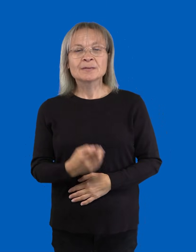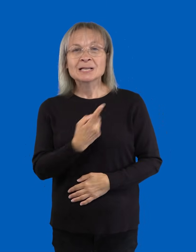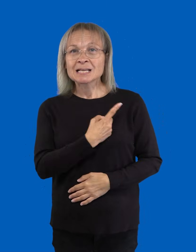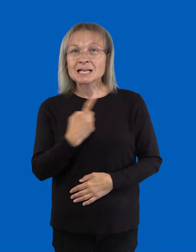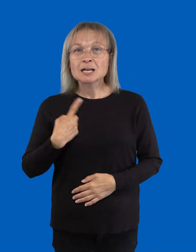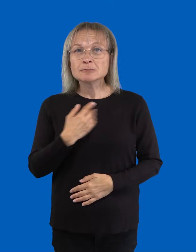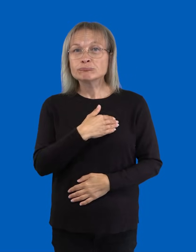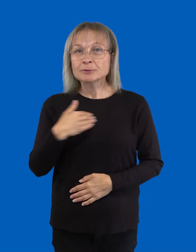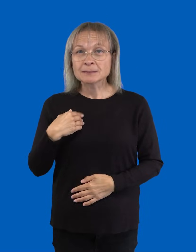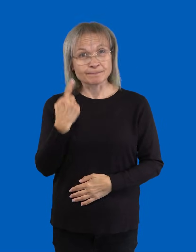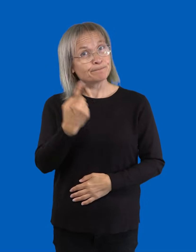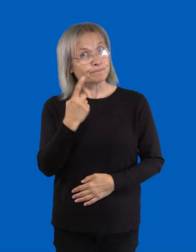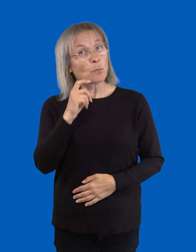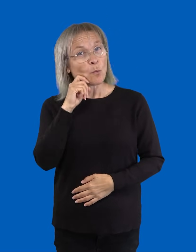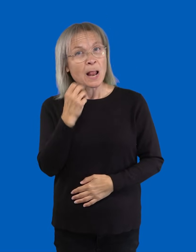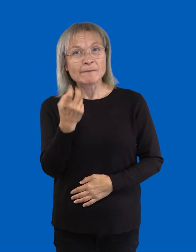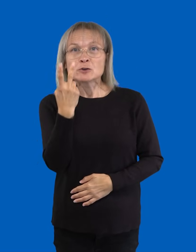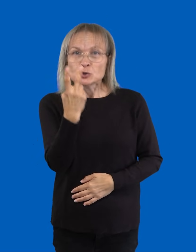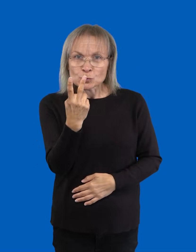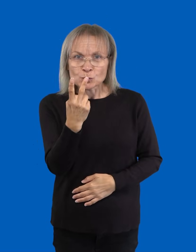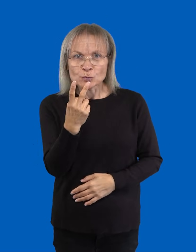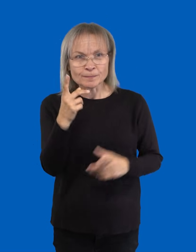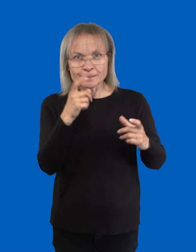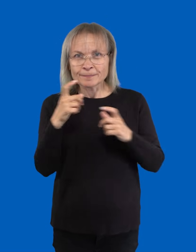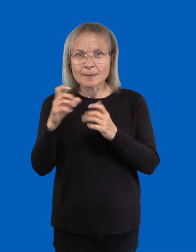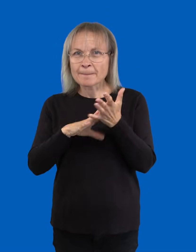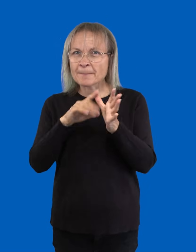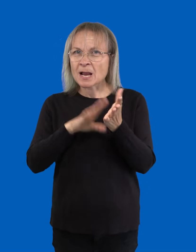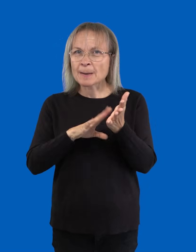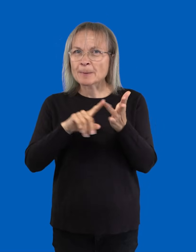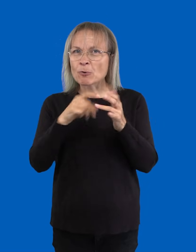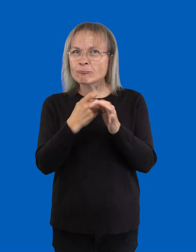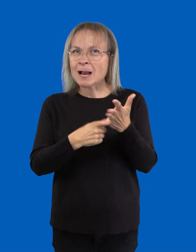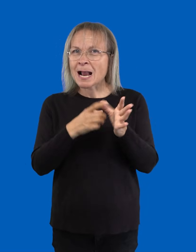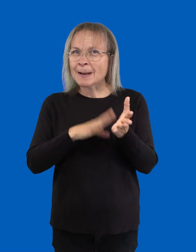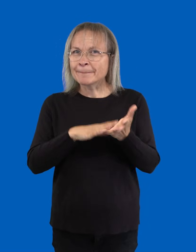You will have two mammograms taken for each breast.